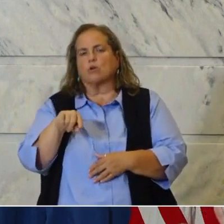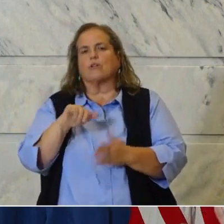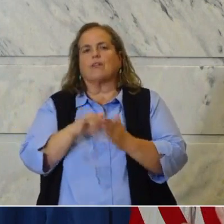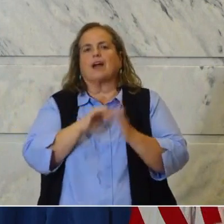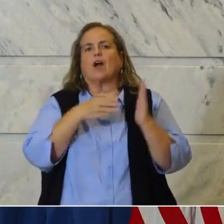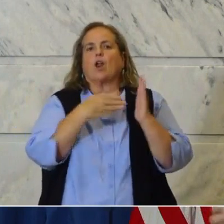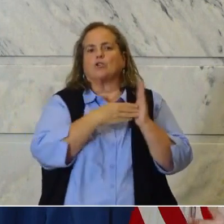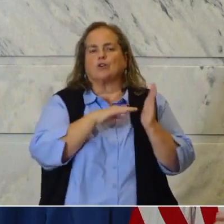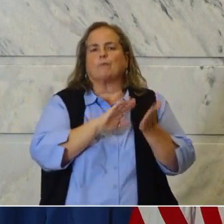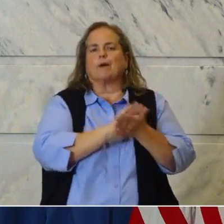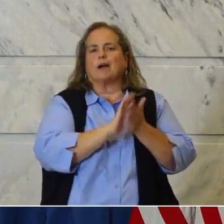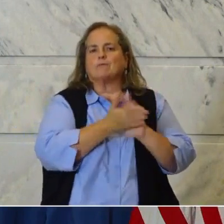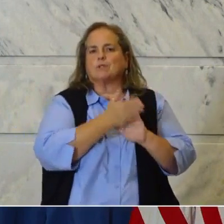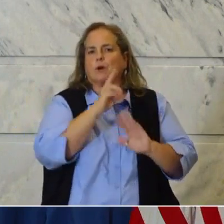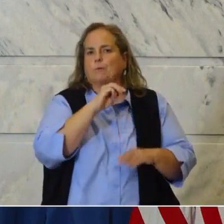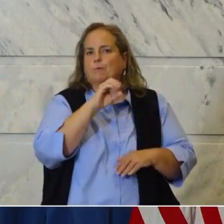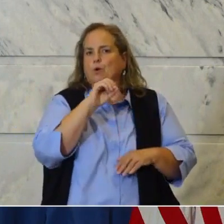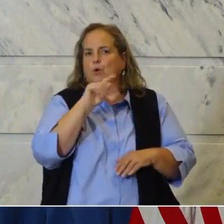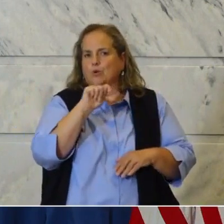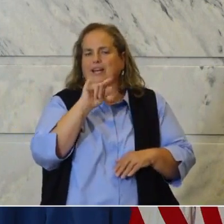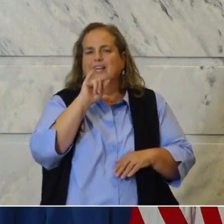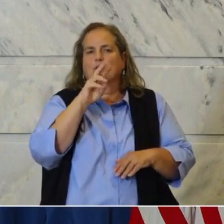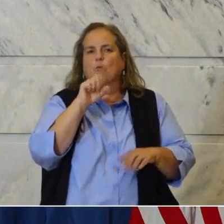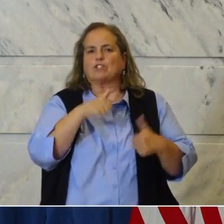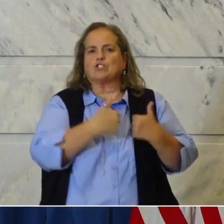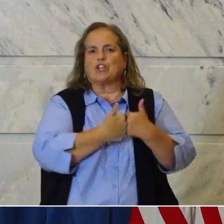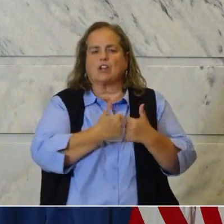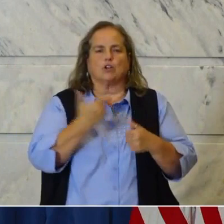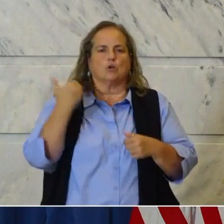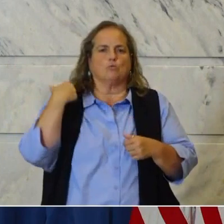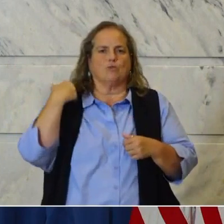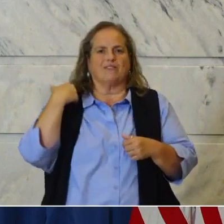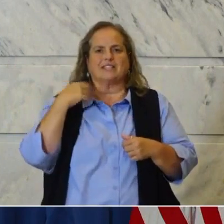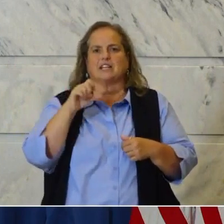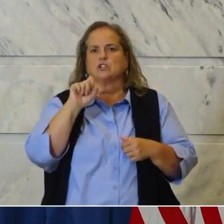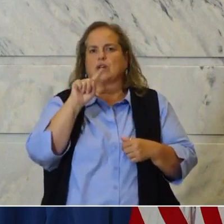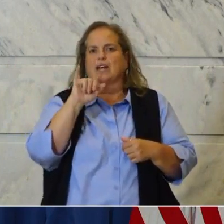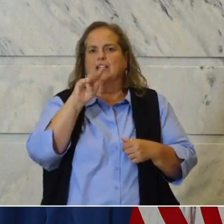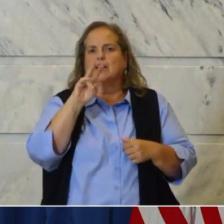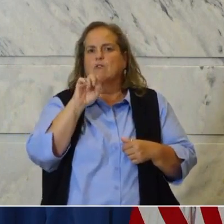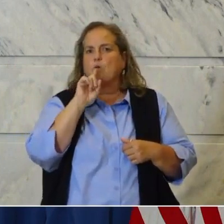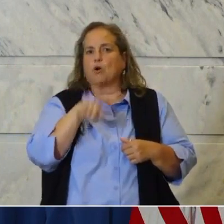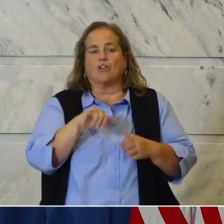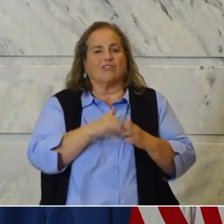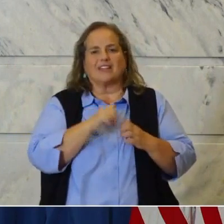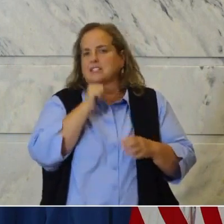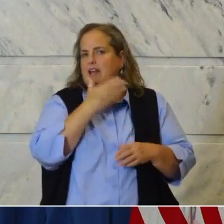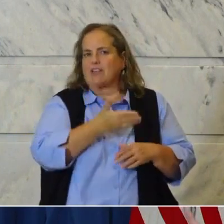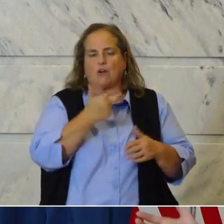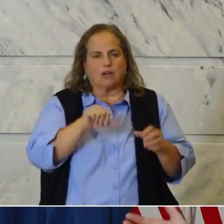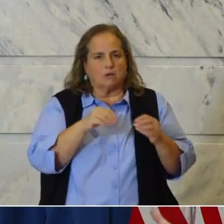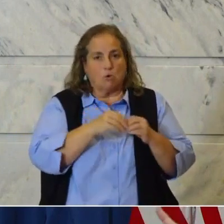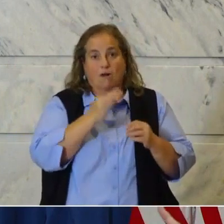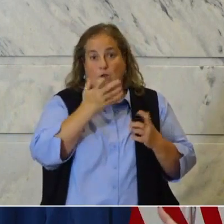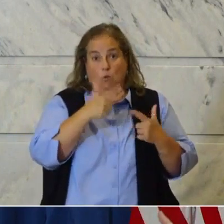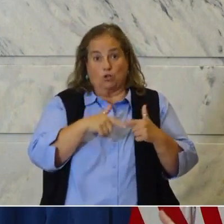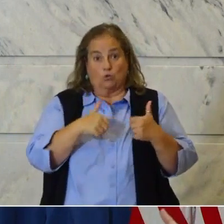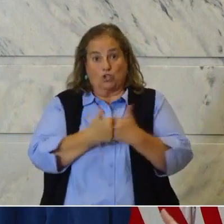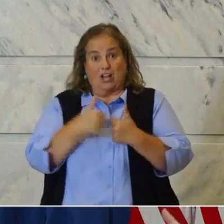it was challenging a previous executive order that is no longer in place. If they want to challenge this order, they're gonna put at risk 15 plus